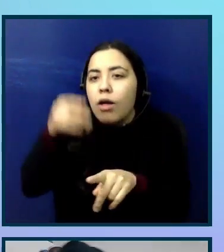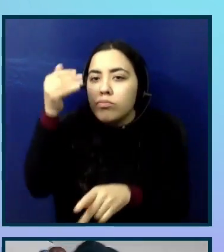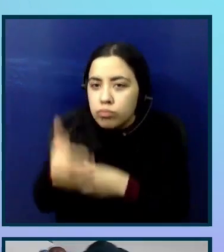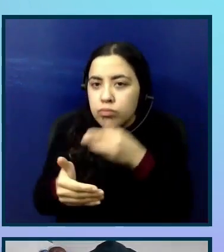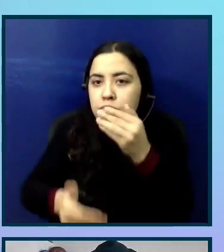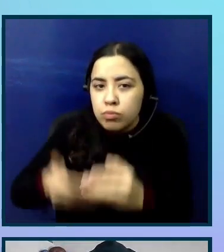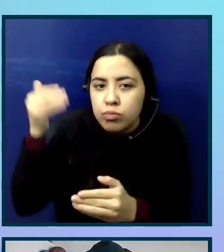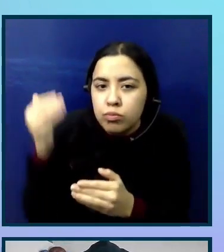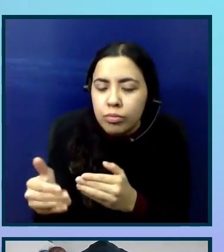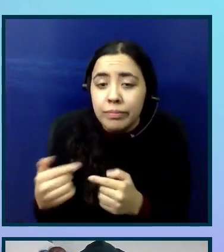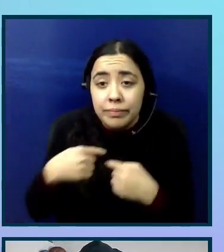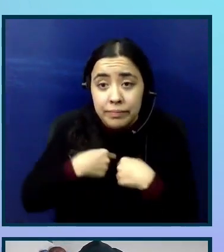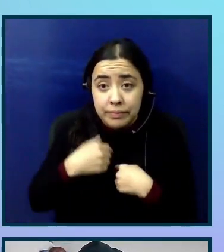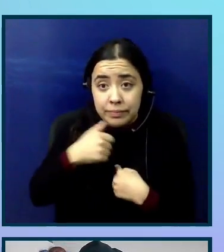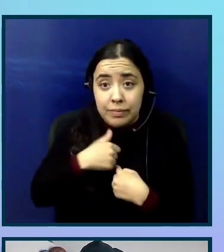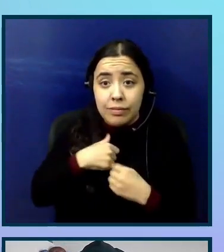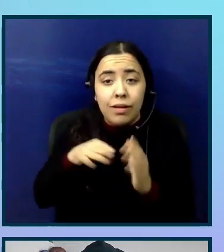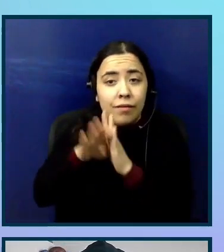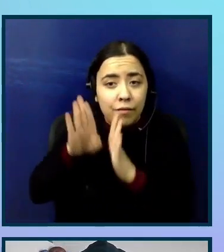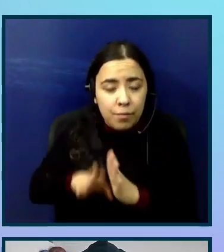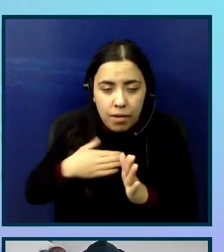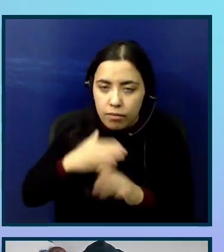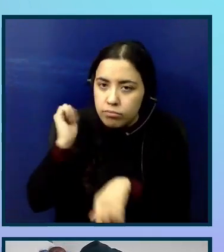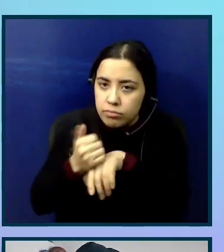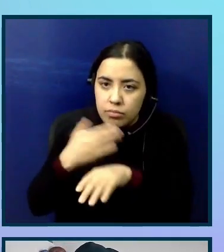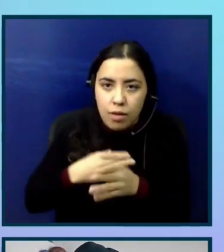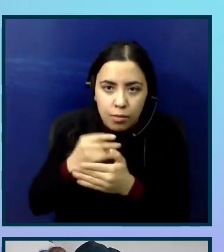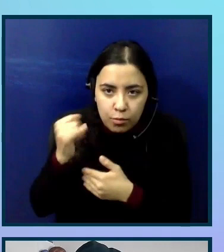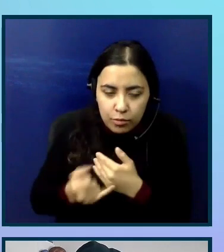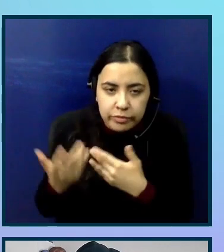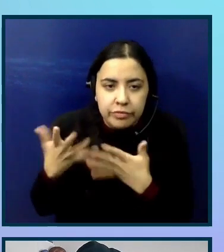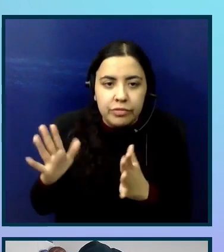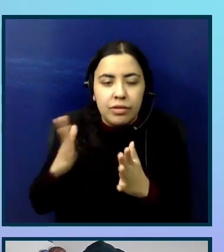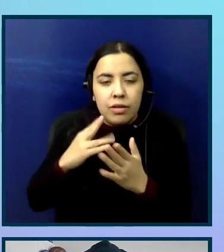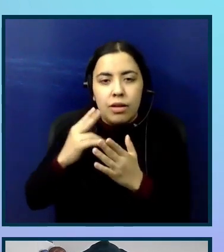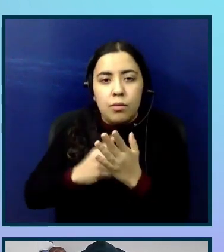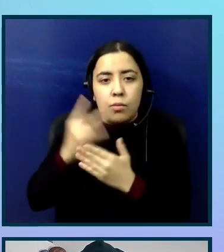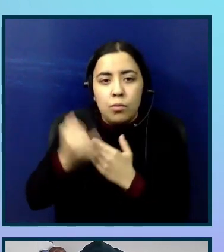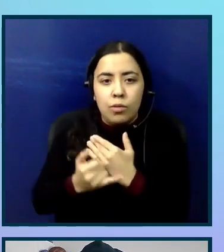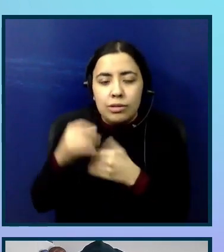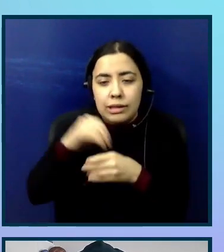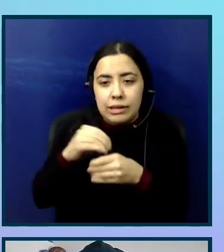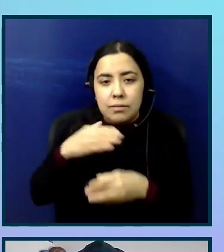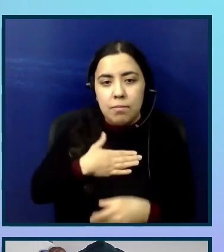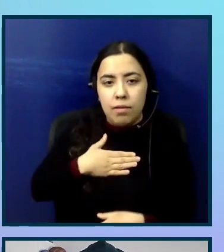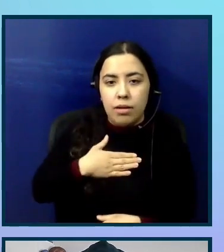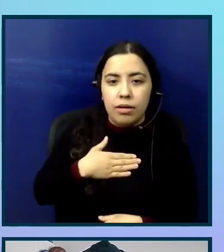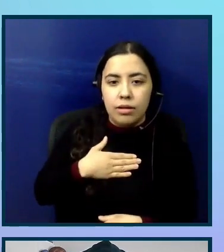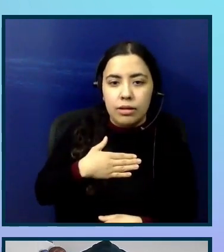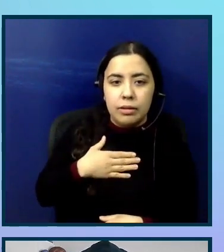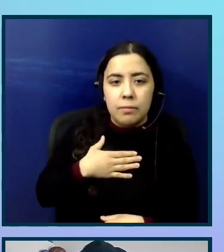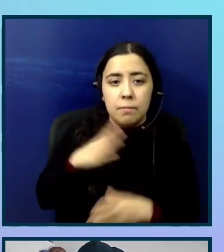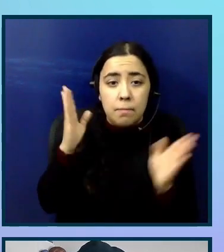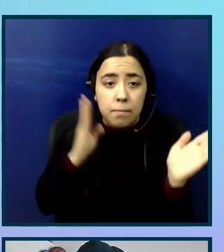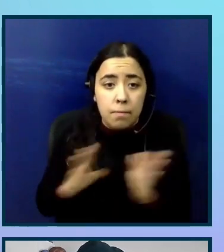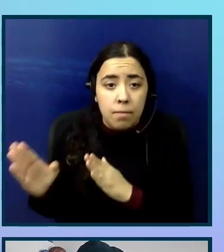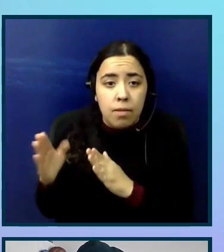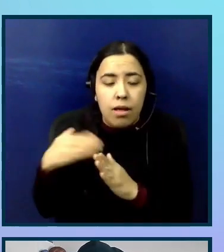I am a developer, I built my project out, right? And this project built within my CI/CD pipeline, right? I run these test cases.